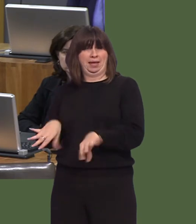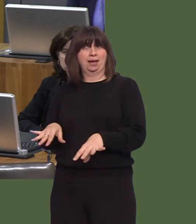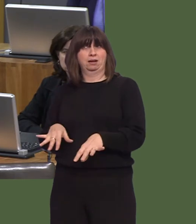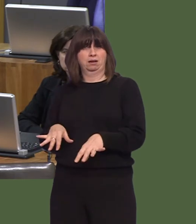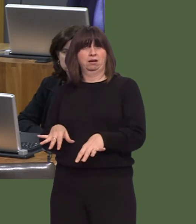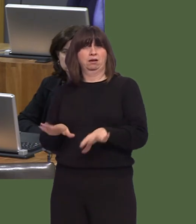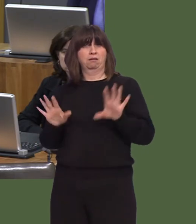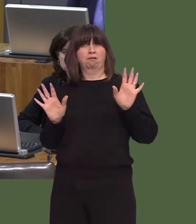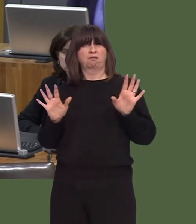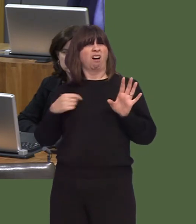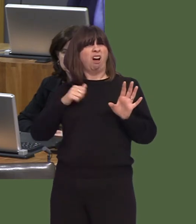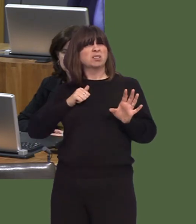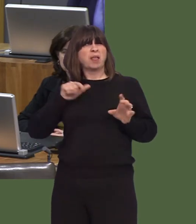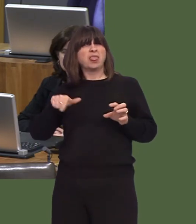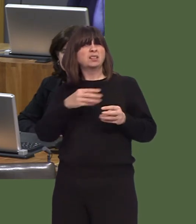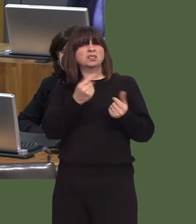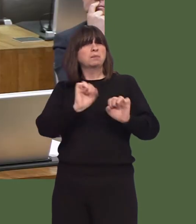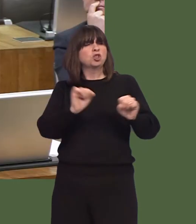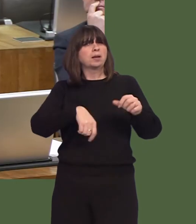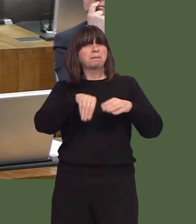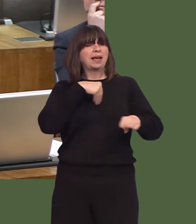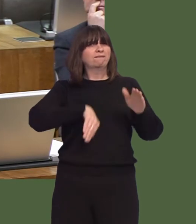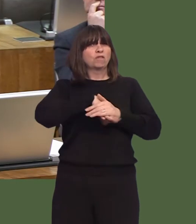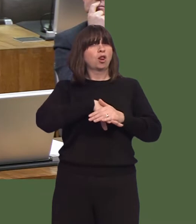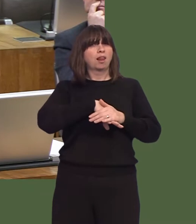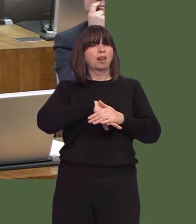this stage anyway, in terms of the processóunless she is saying that we demand that loans are